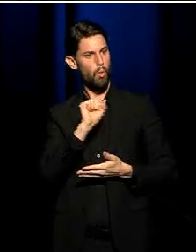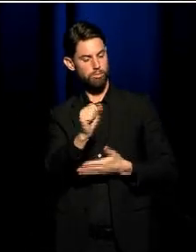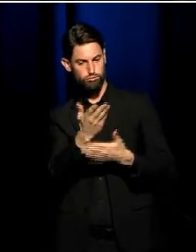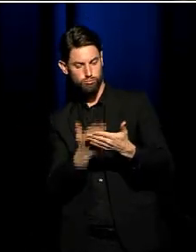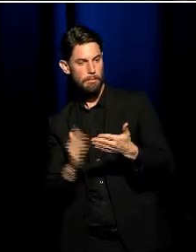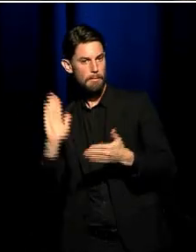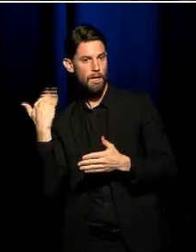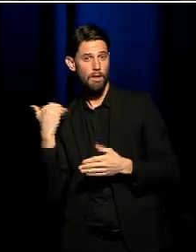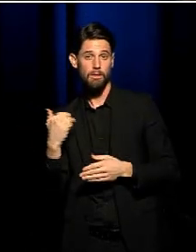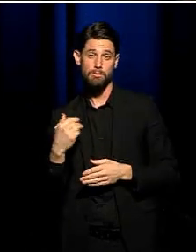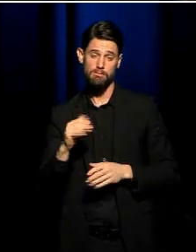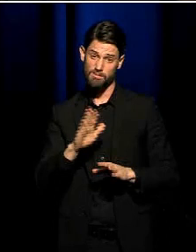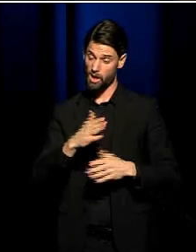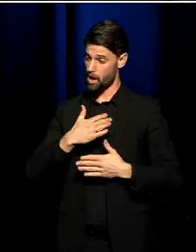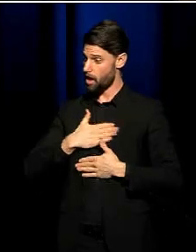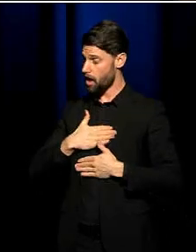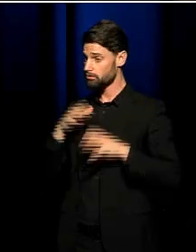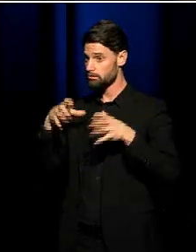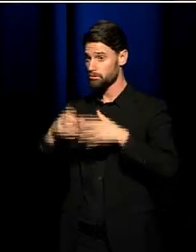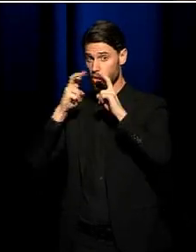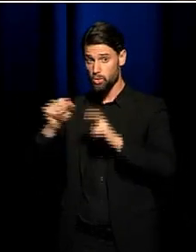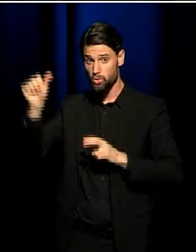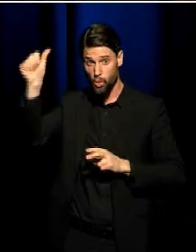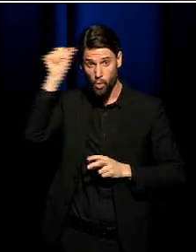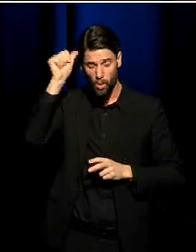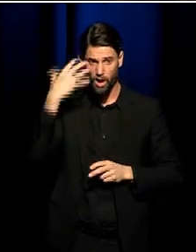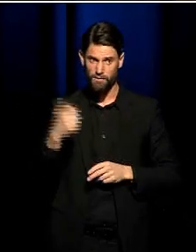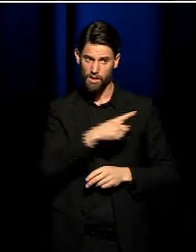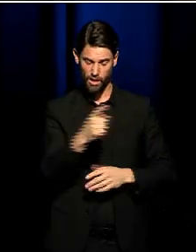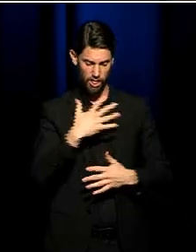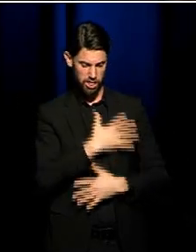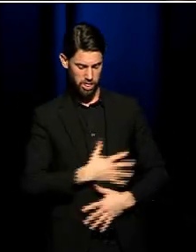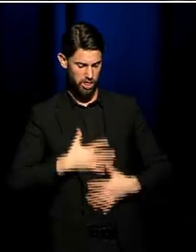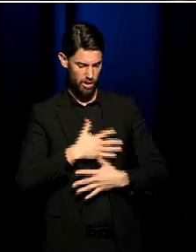emotional burden to describe the trauma traumatic experiences in writing. The